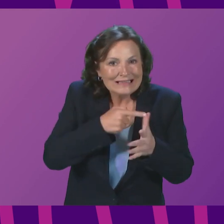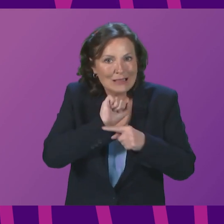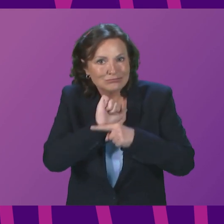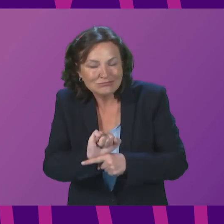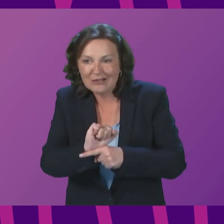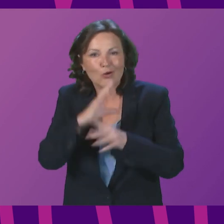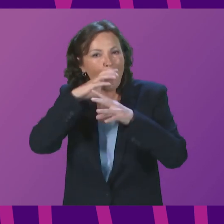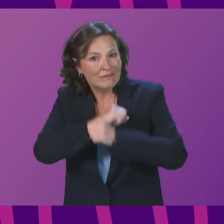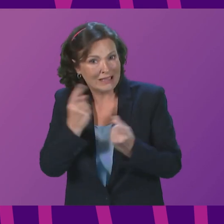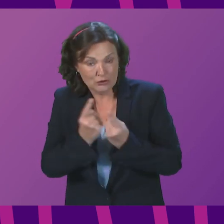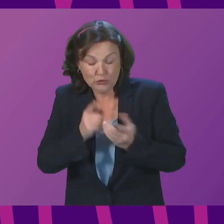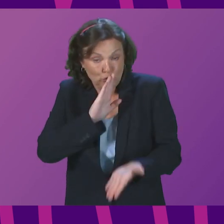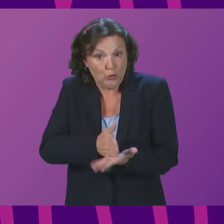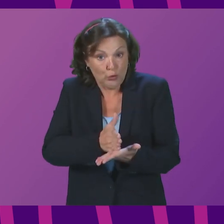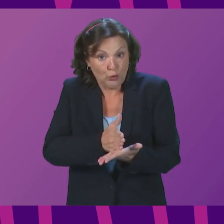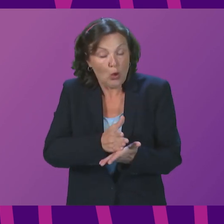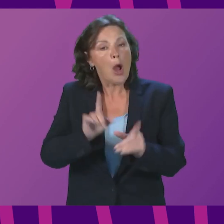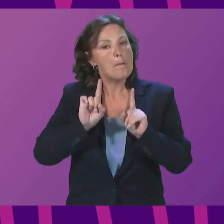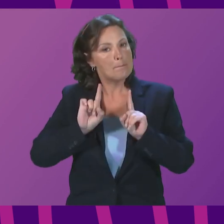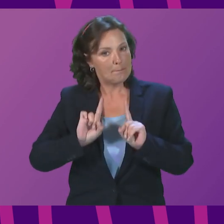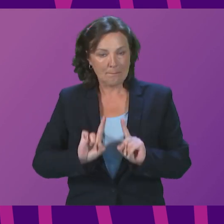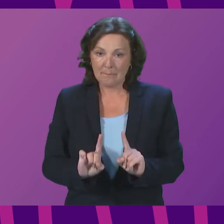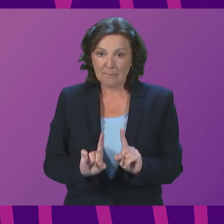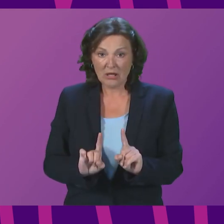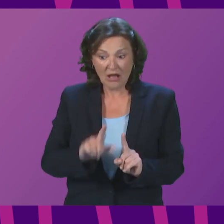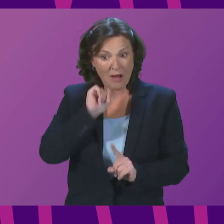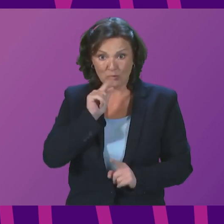That is not a situation that I am comfortable with.